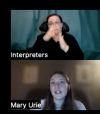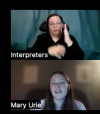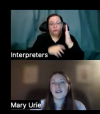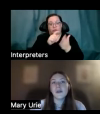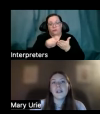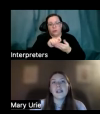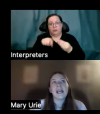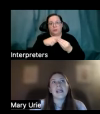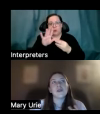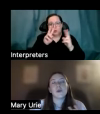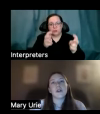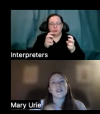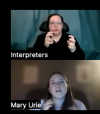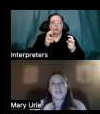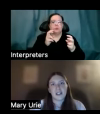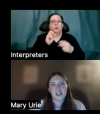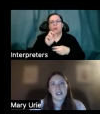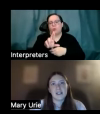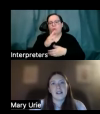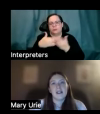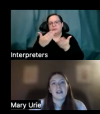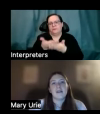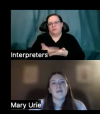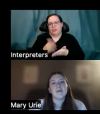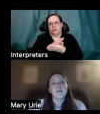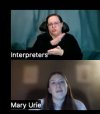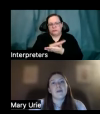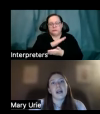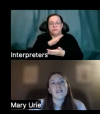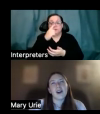your issue and or some fact sheets. If you are having